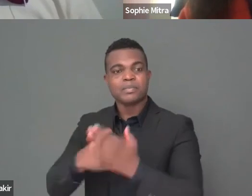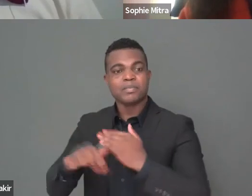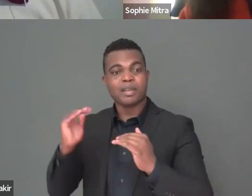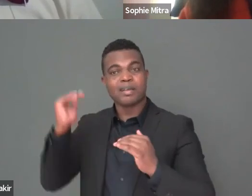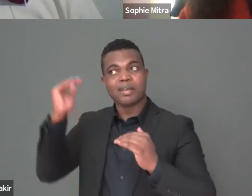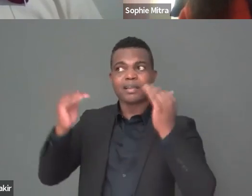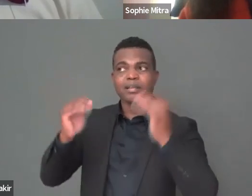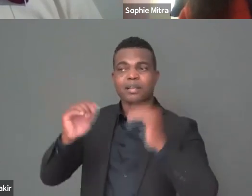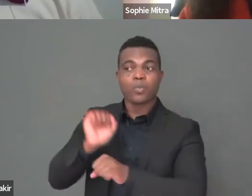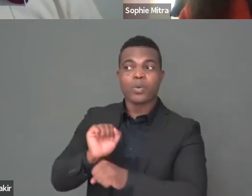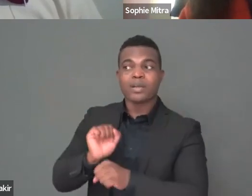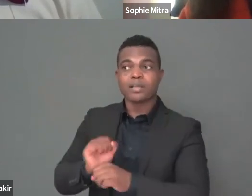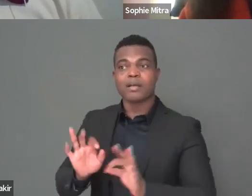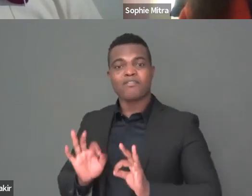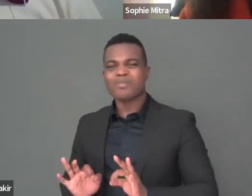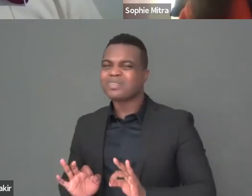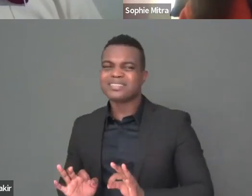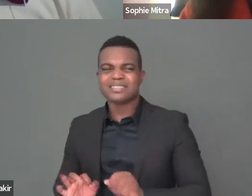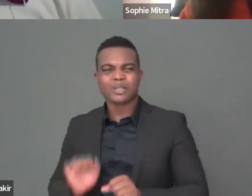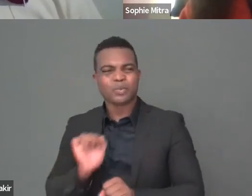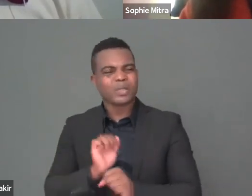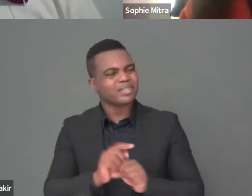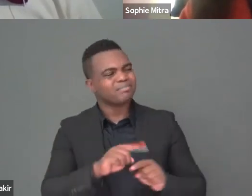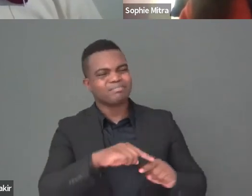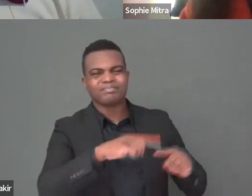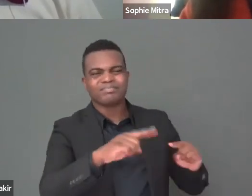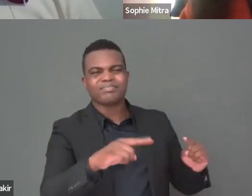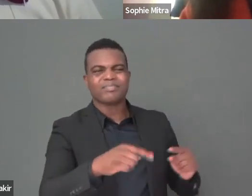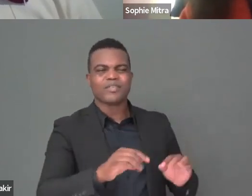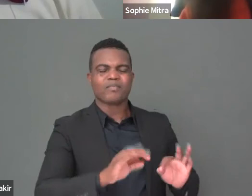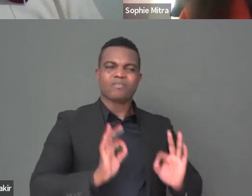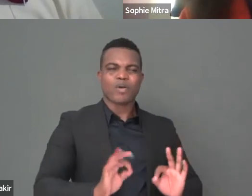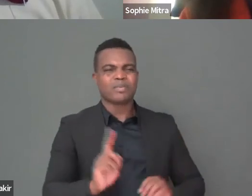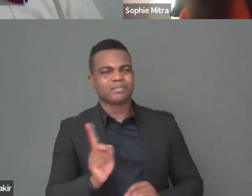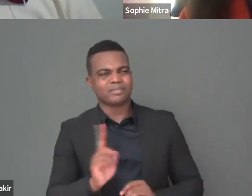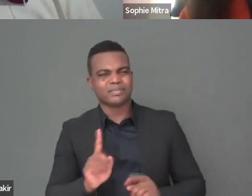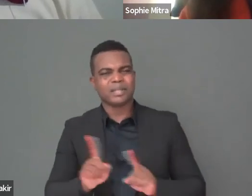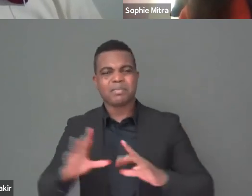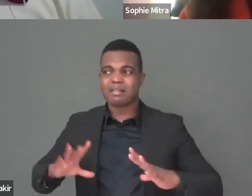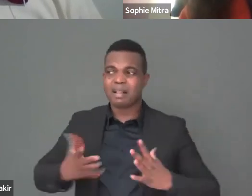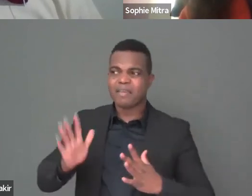Sophie Mitra: Among households, we find that more than one in four households have an adult with a function on difficulty.